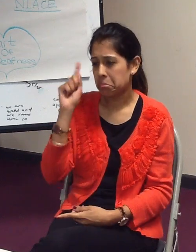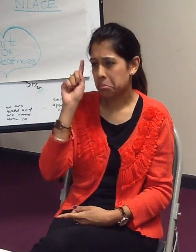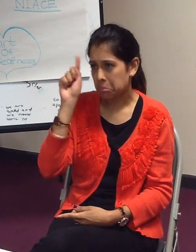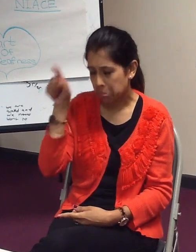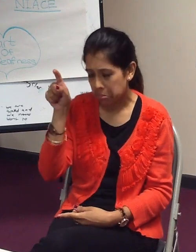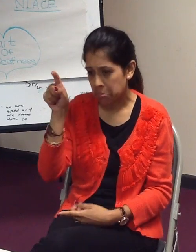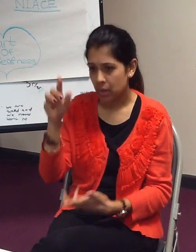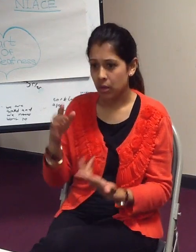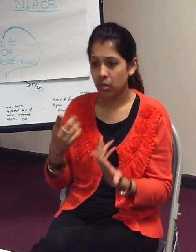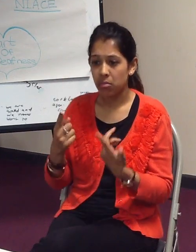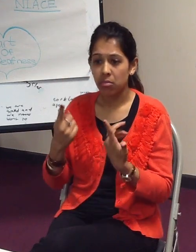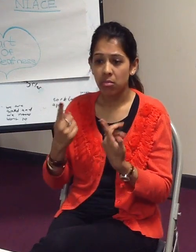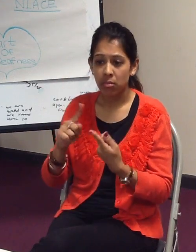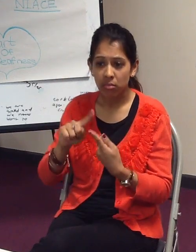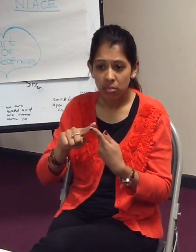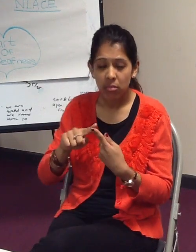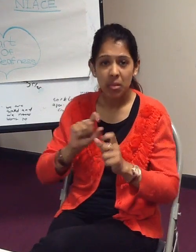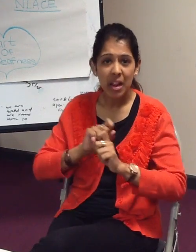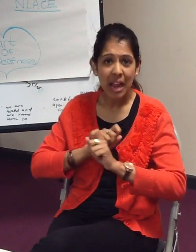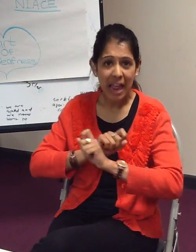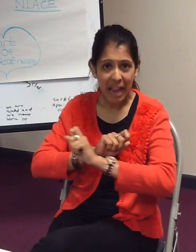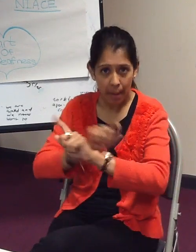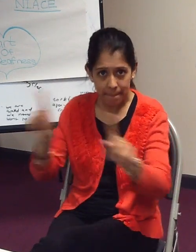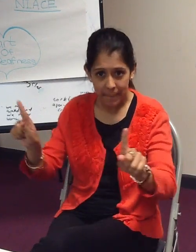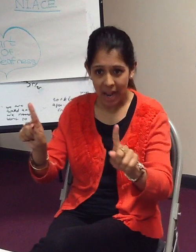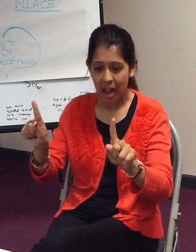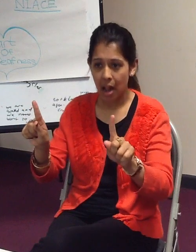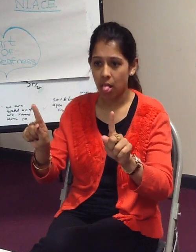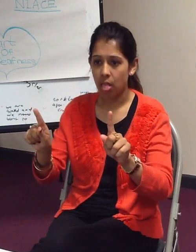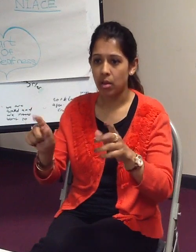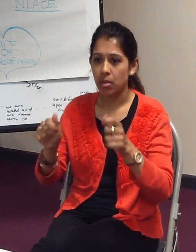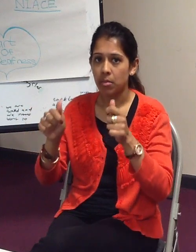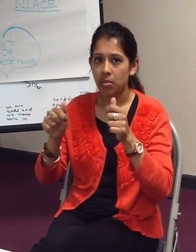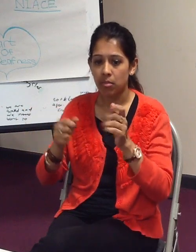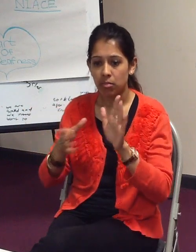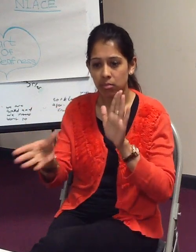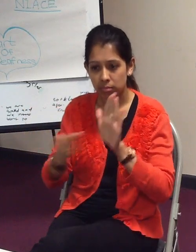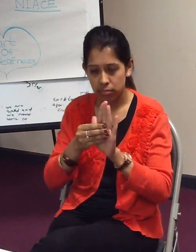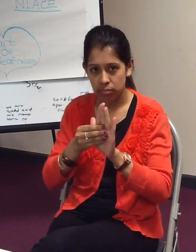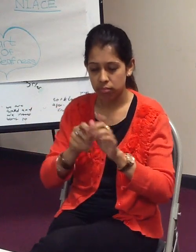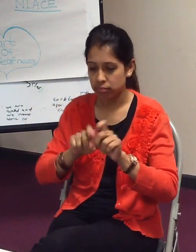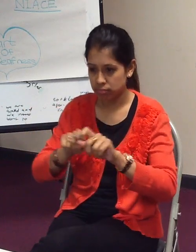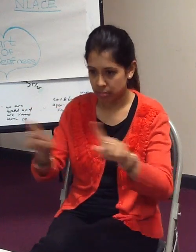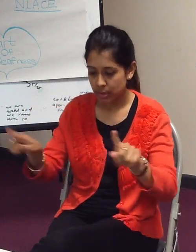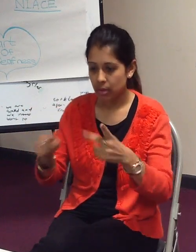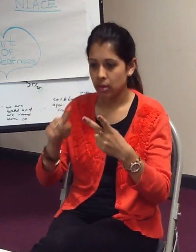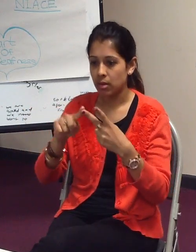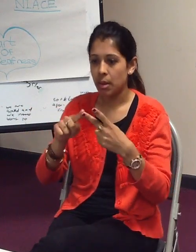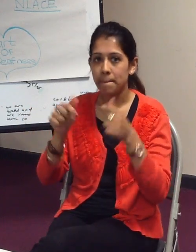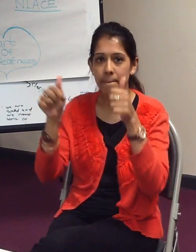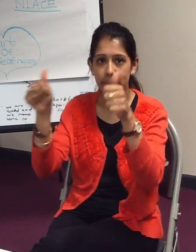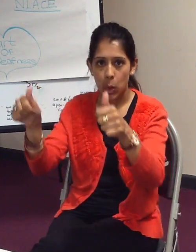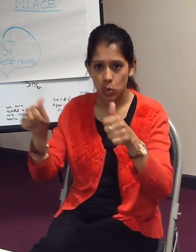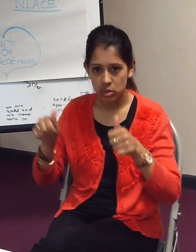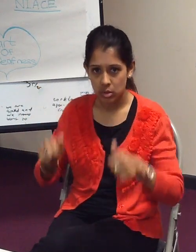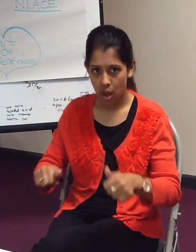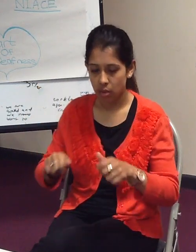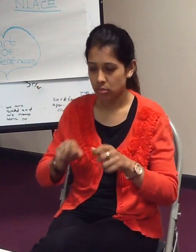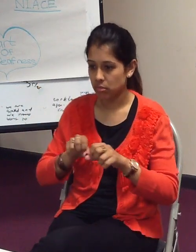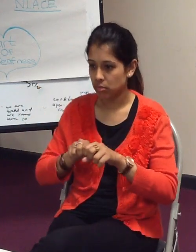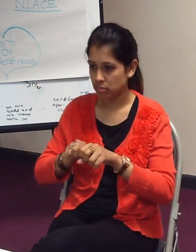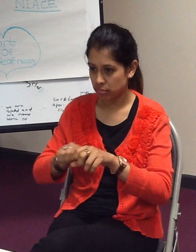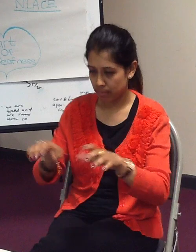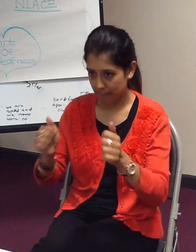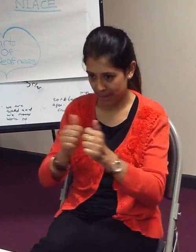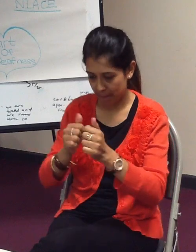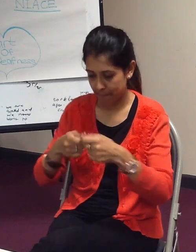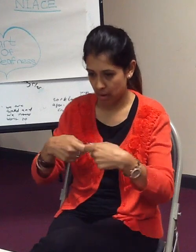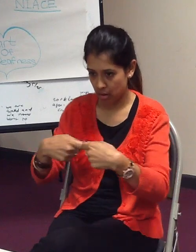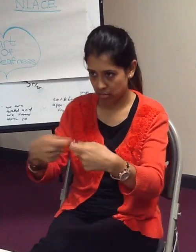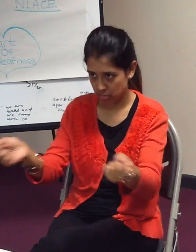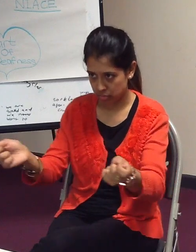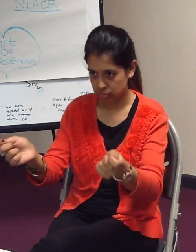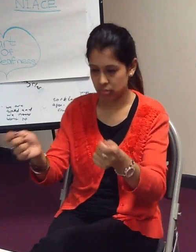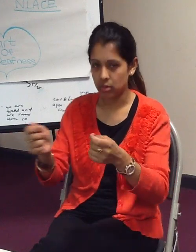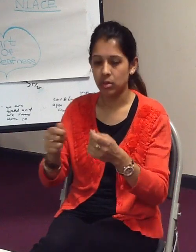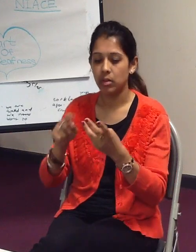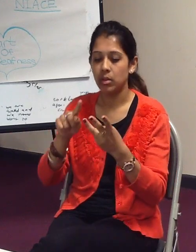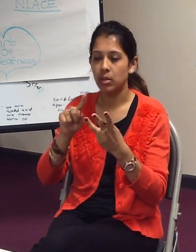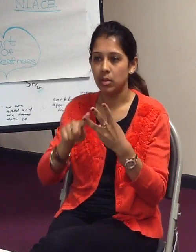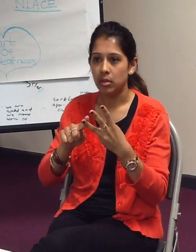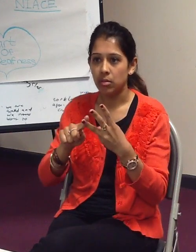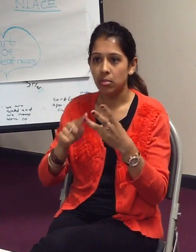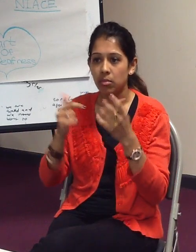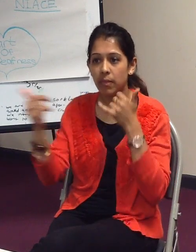I am aware that electronic and hardcopy posters were distributed to regional colleges to inform them of the consultation and Live Debates.